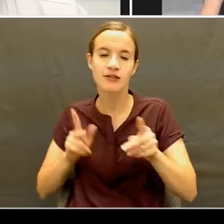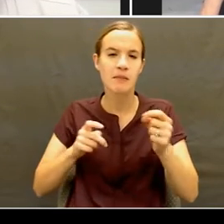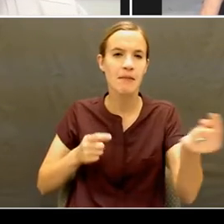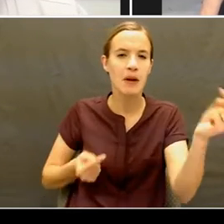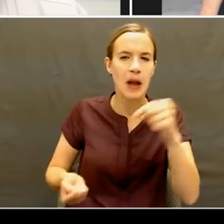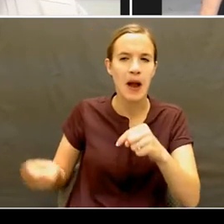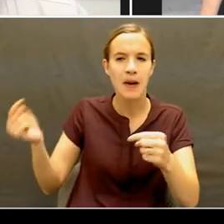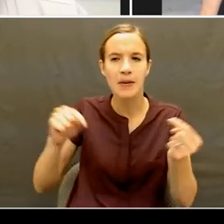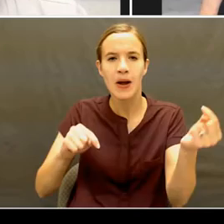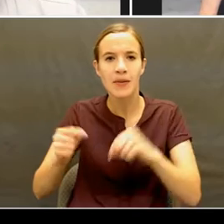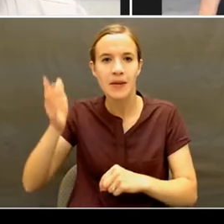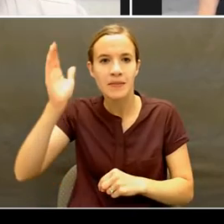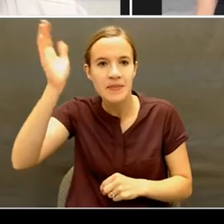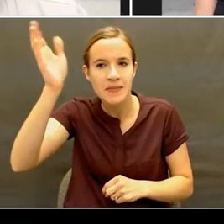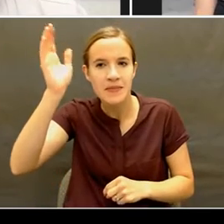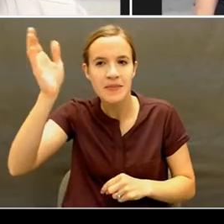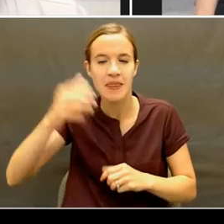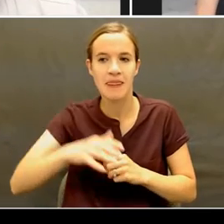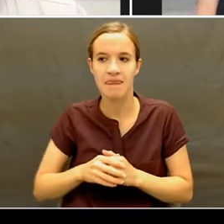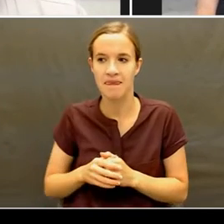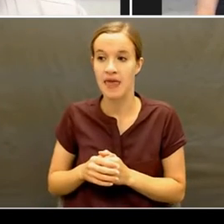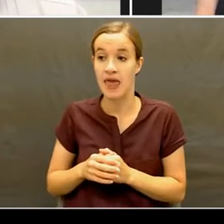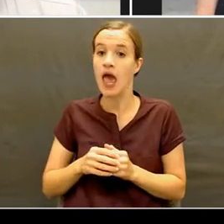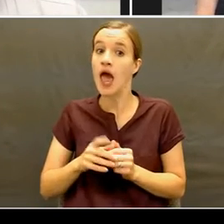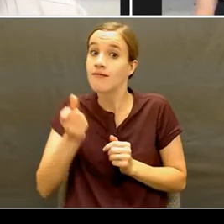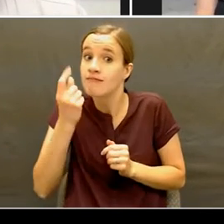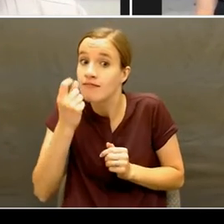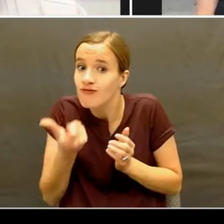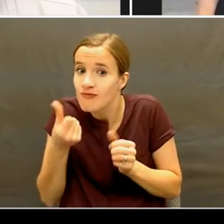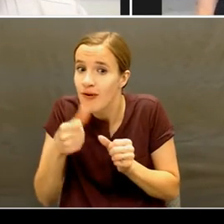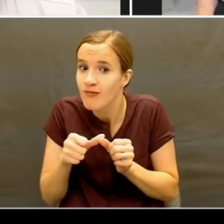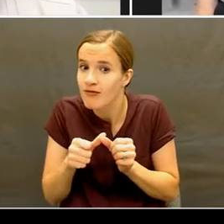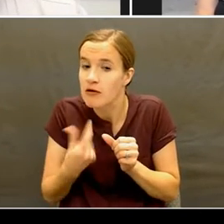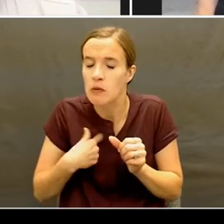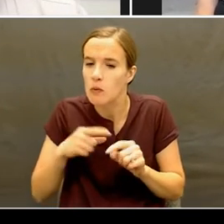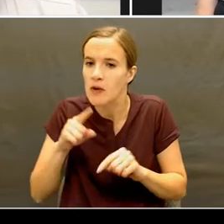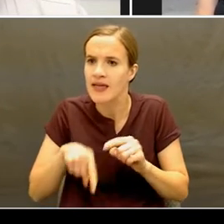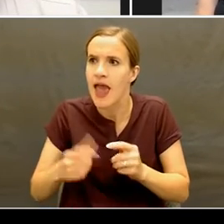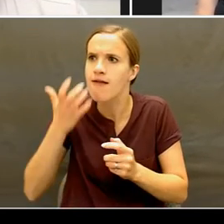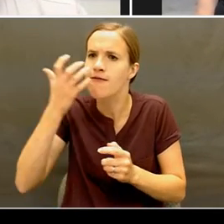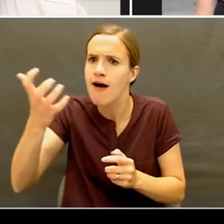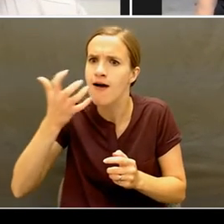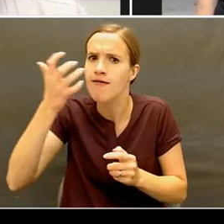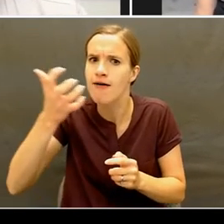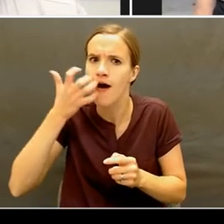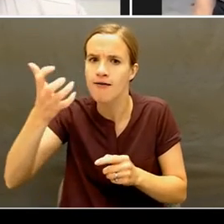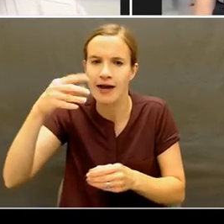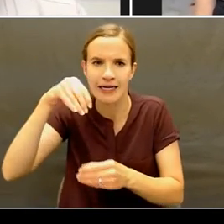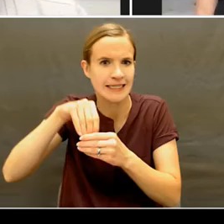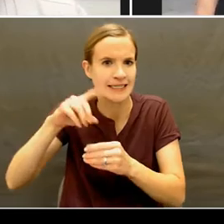okay. Do it louder and louder. They're hearing everyone is hearing that, you're doing great" you